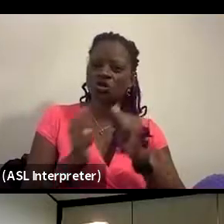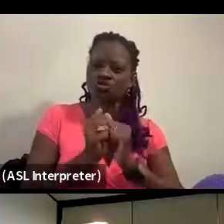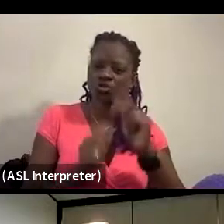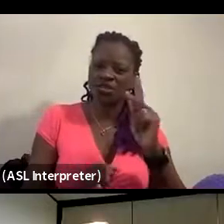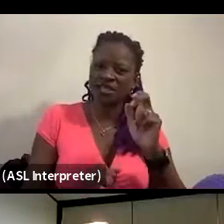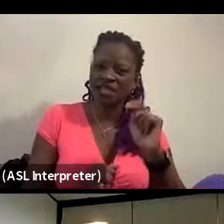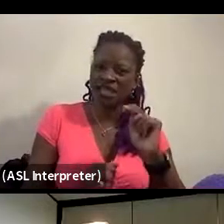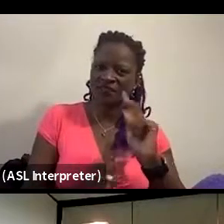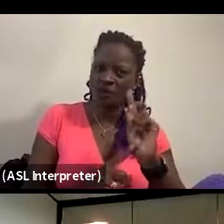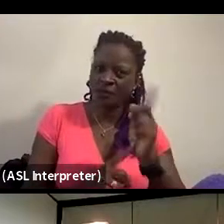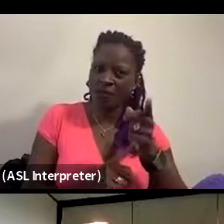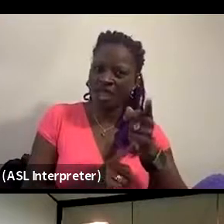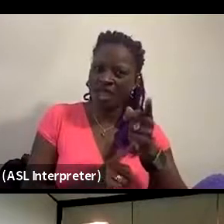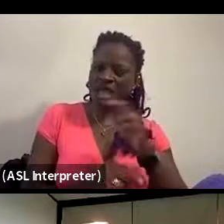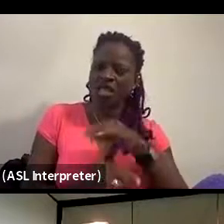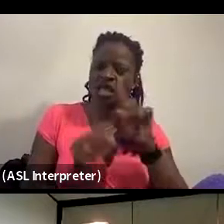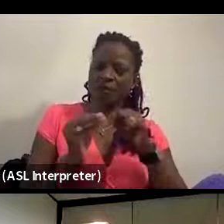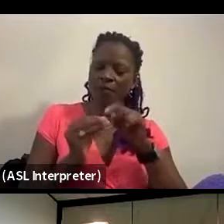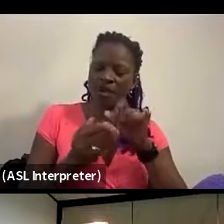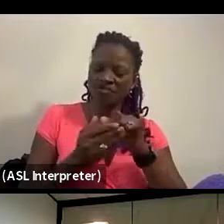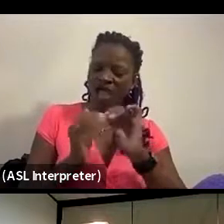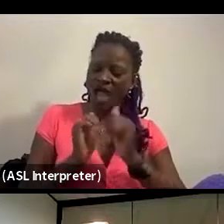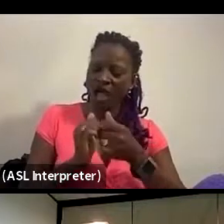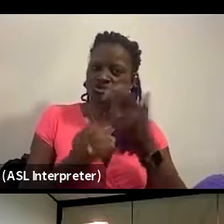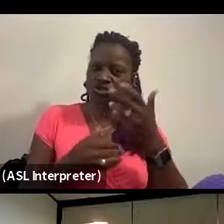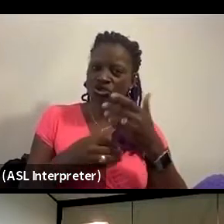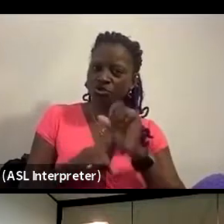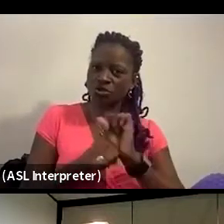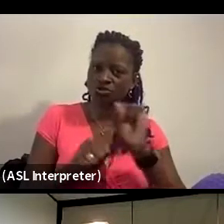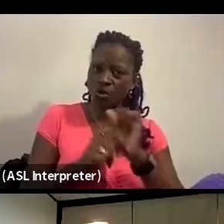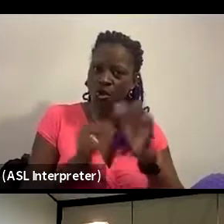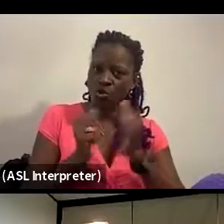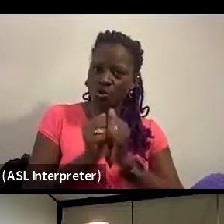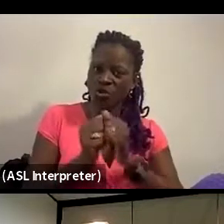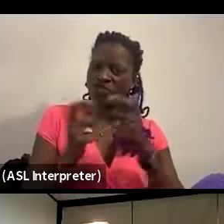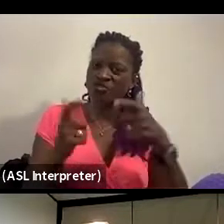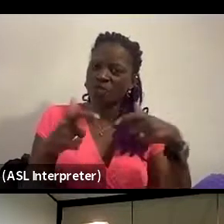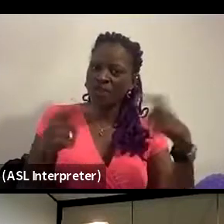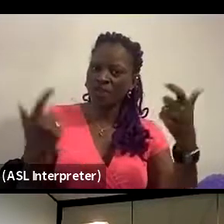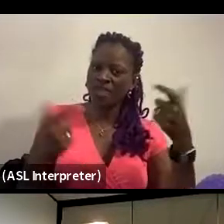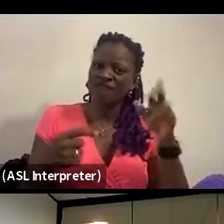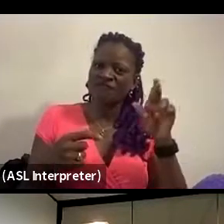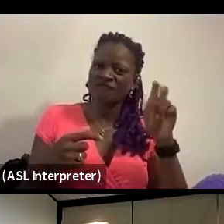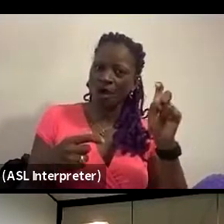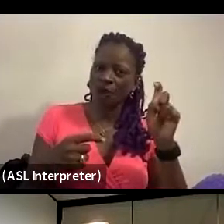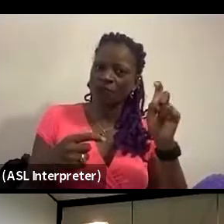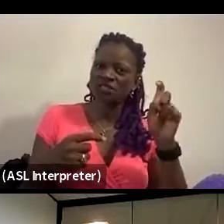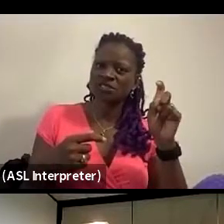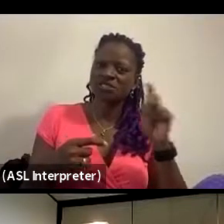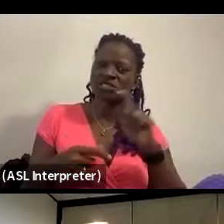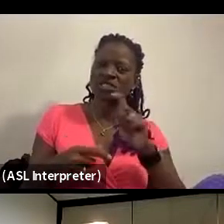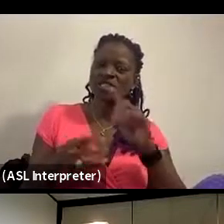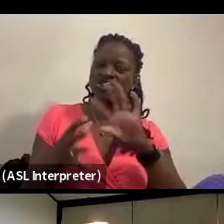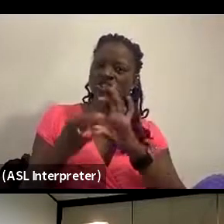how does how will it work with the big pharmacy chains and also with